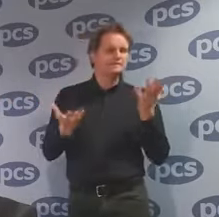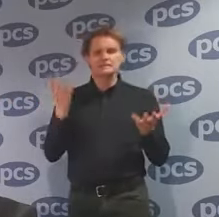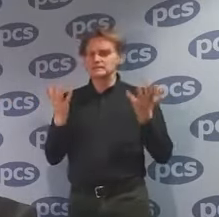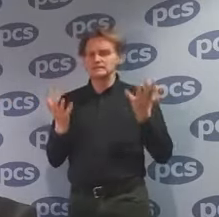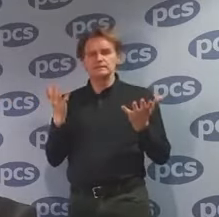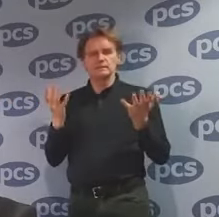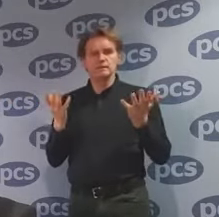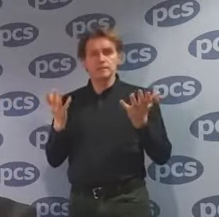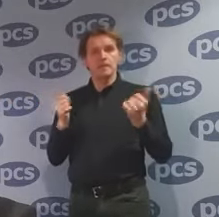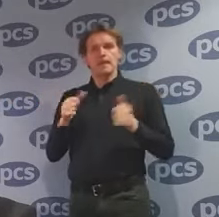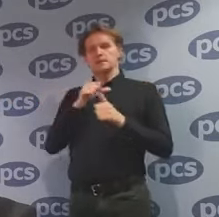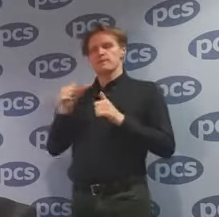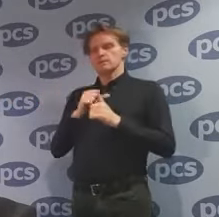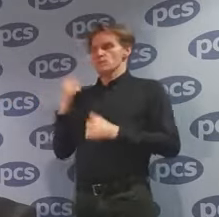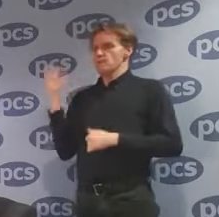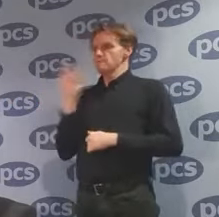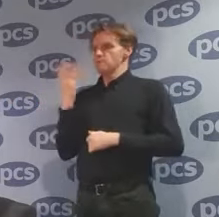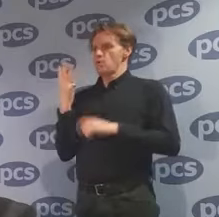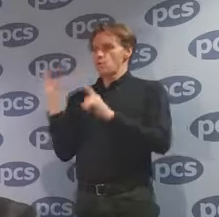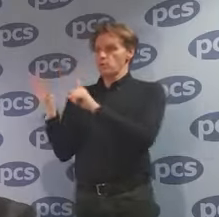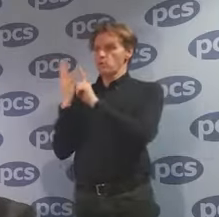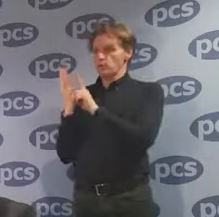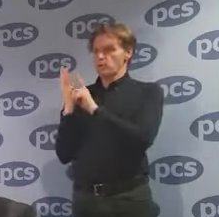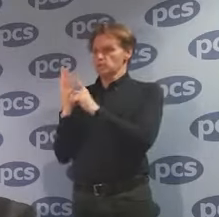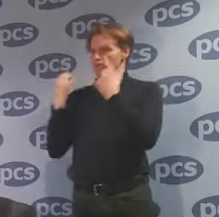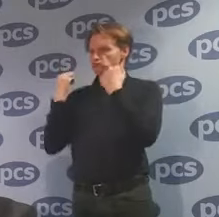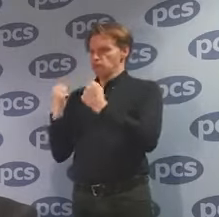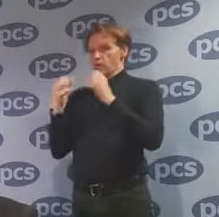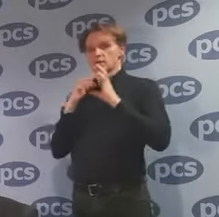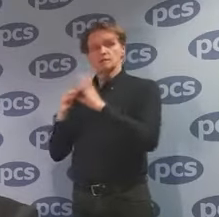position from start to end, representing the majority, than actually be at the